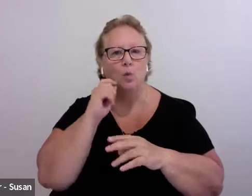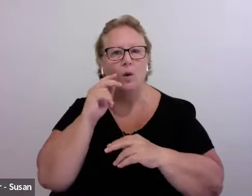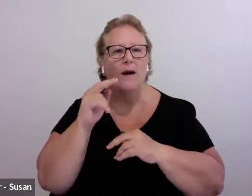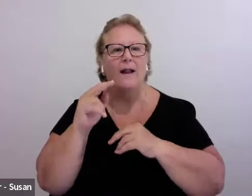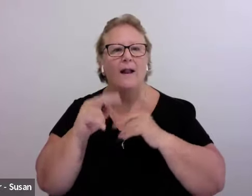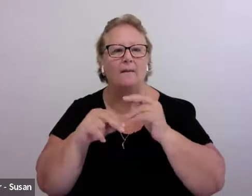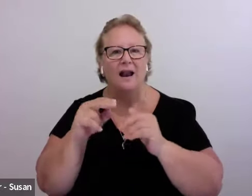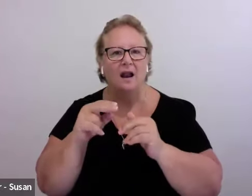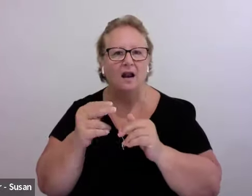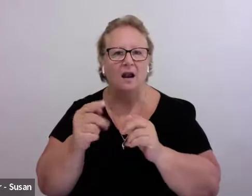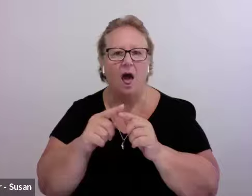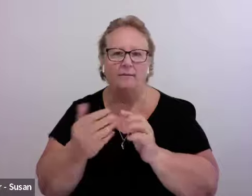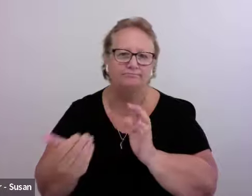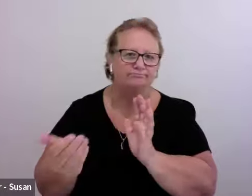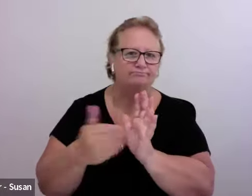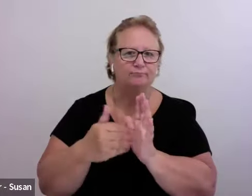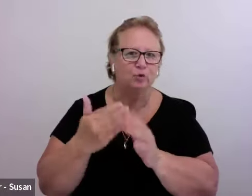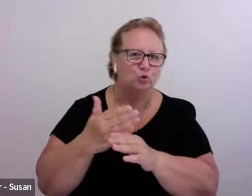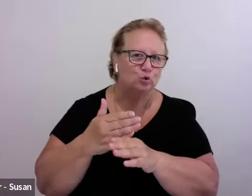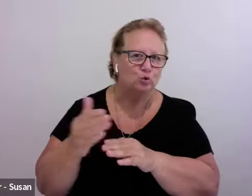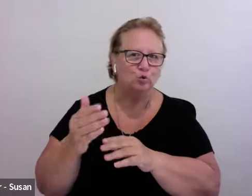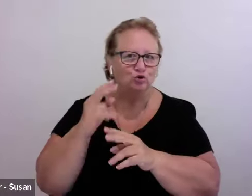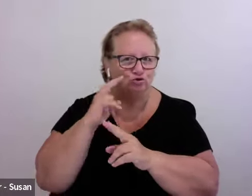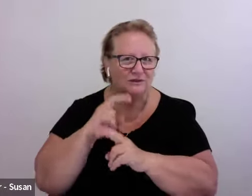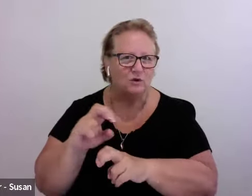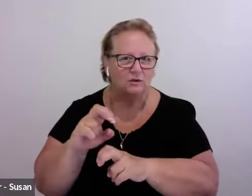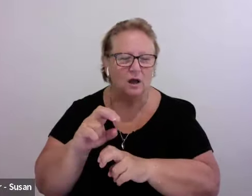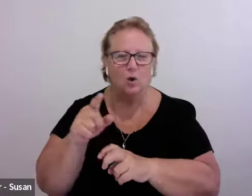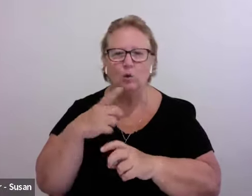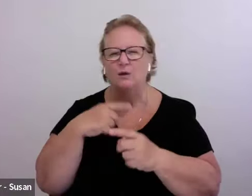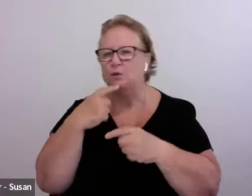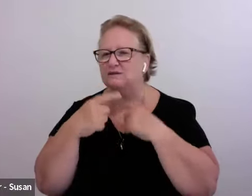project. However, if you've got a funded project and this